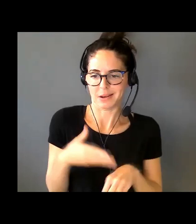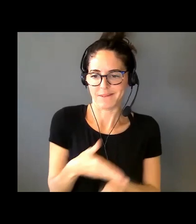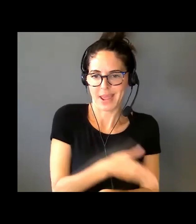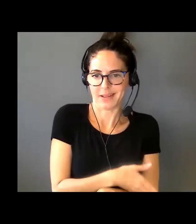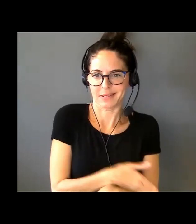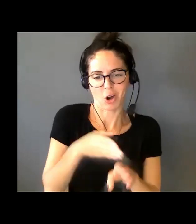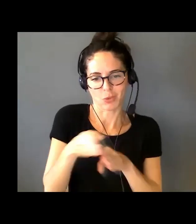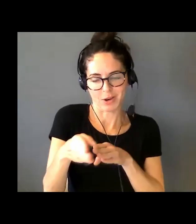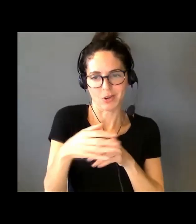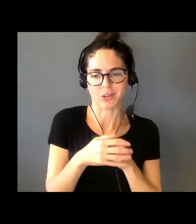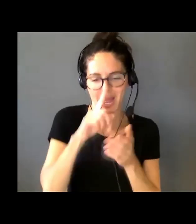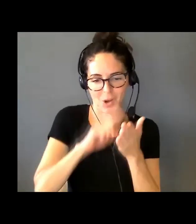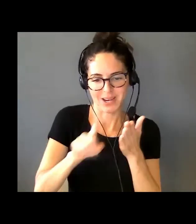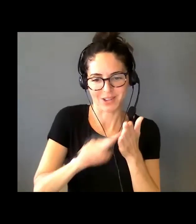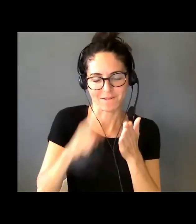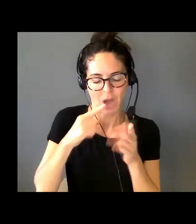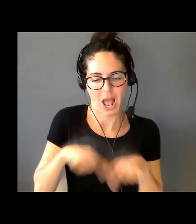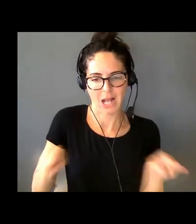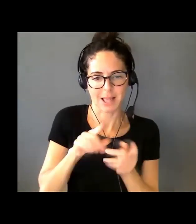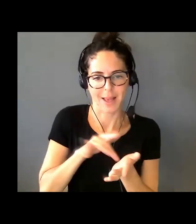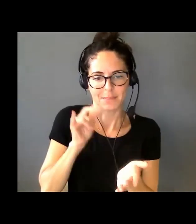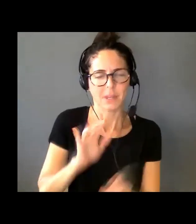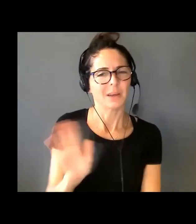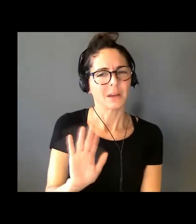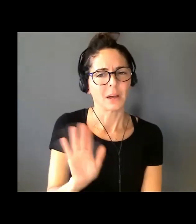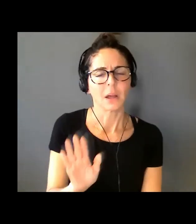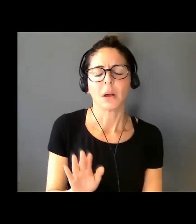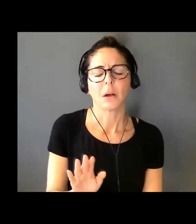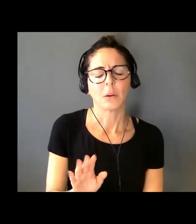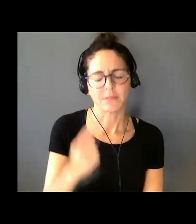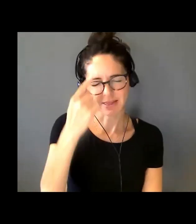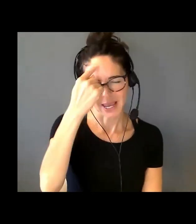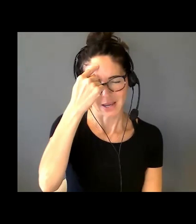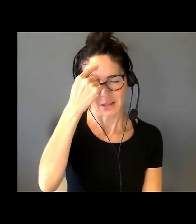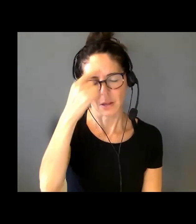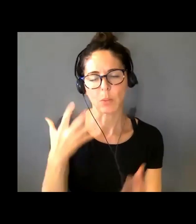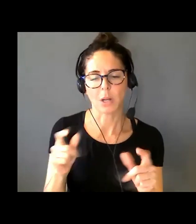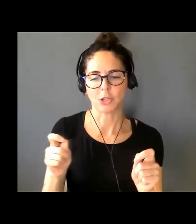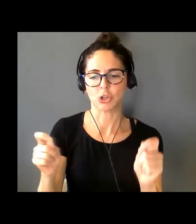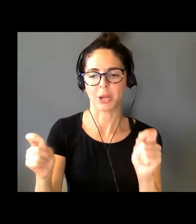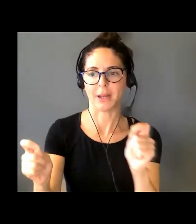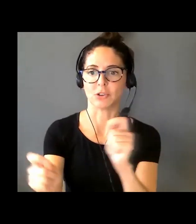Rather, we should be researching with the mindset of moving the needle, making sure that monitoring,